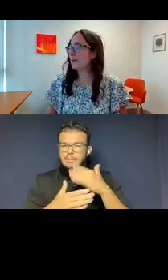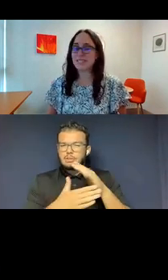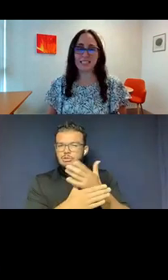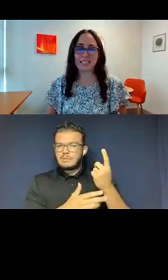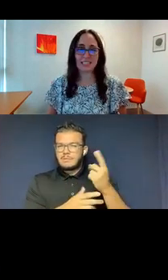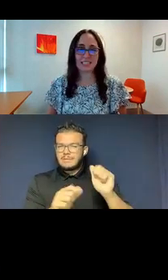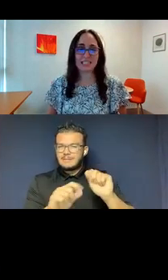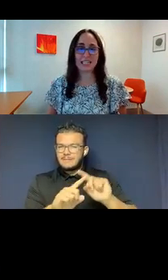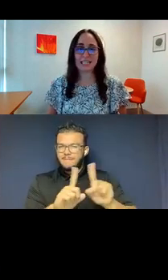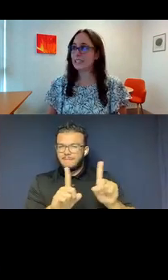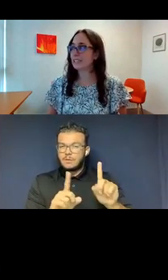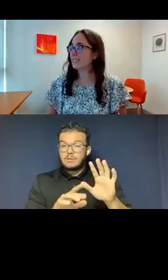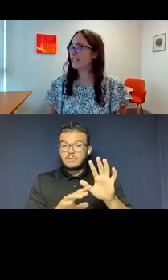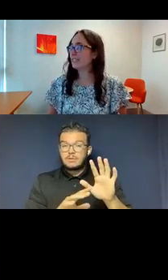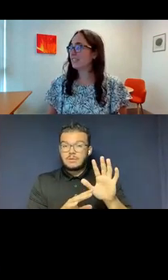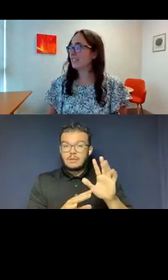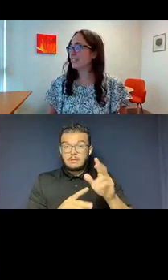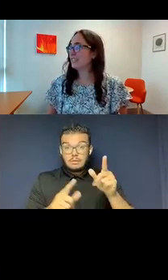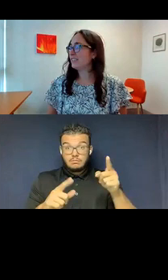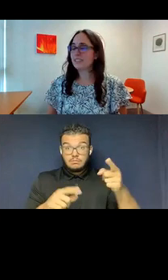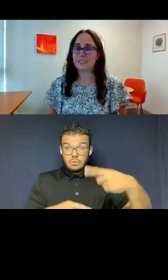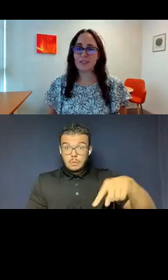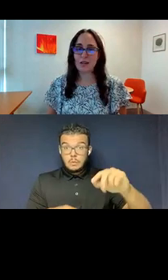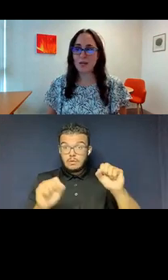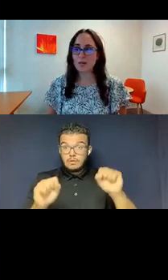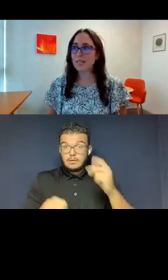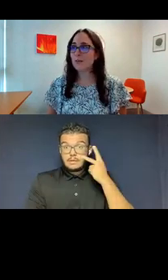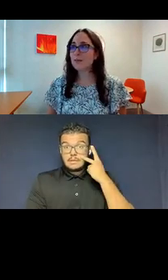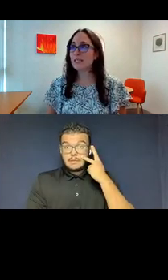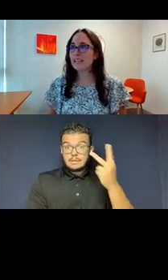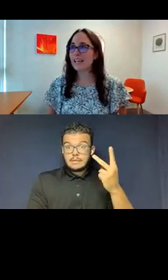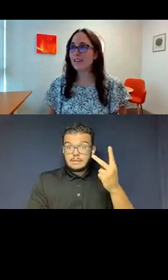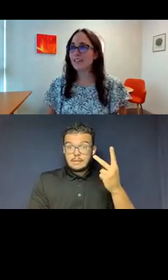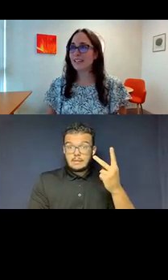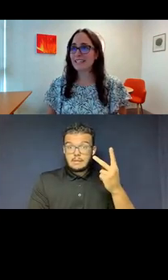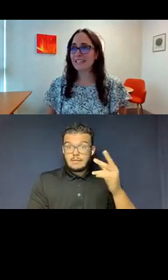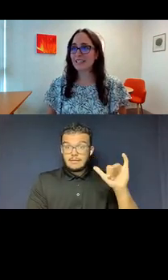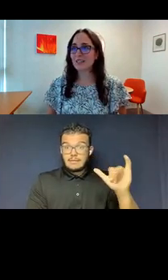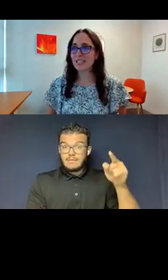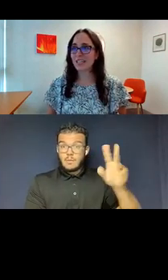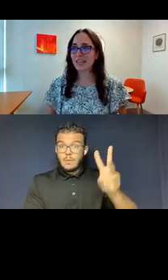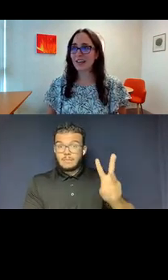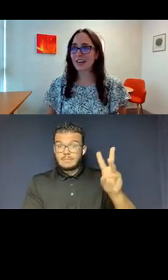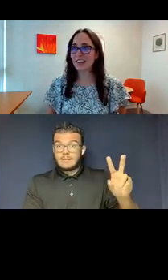Do you happen to see the VAWA MEI website now? Casey, can you see?